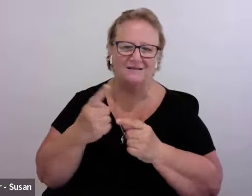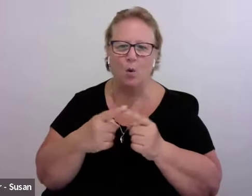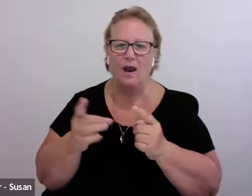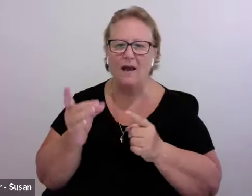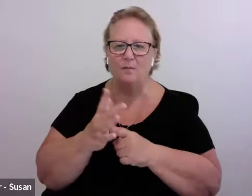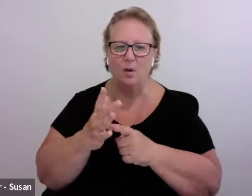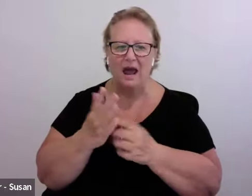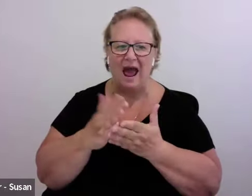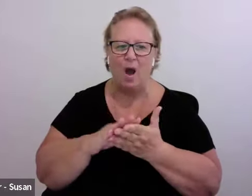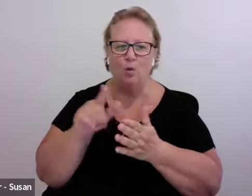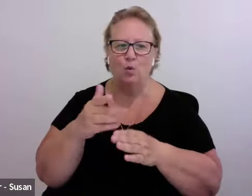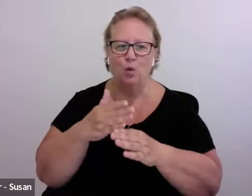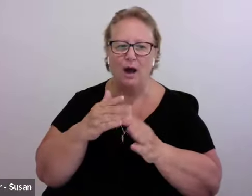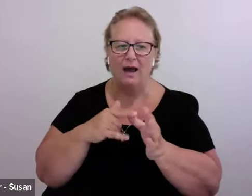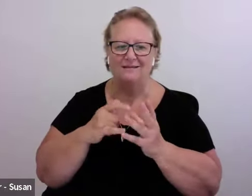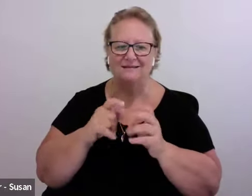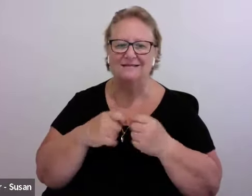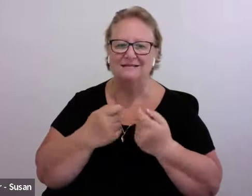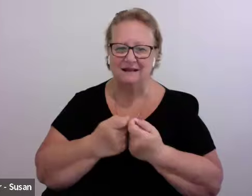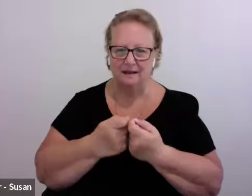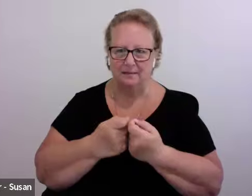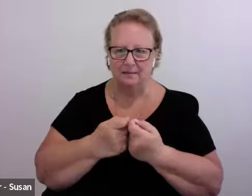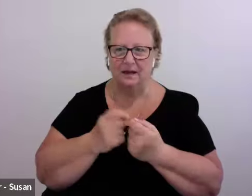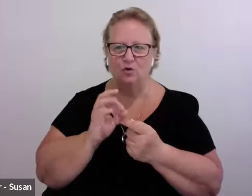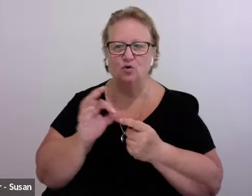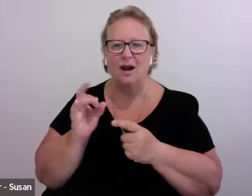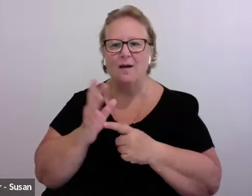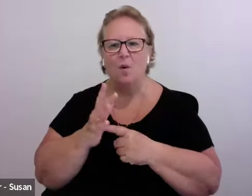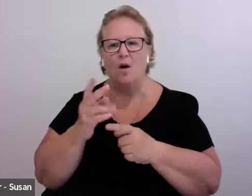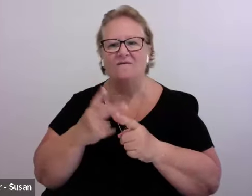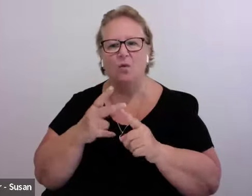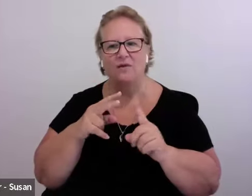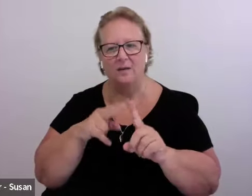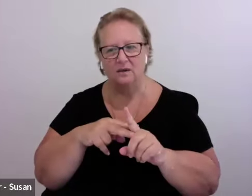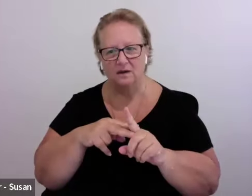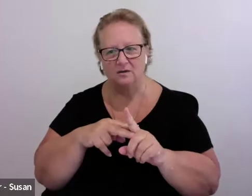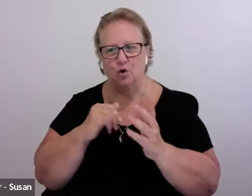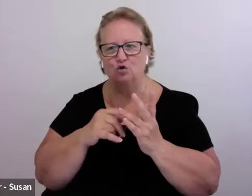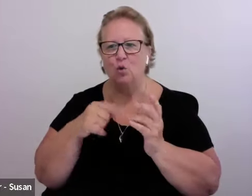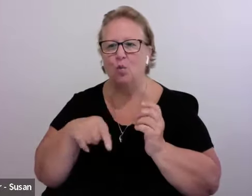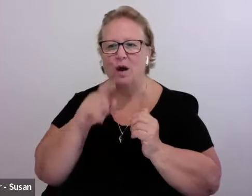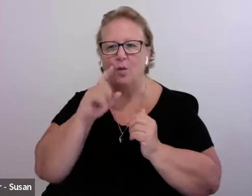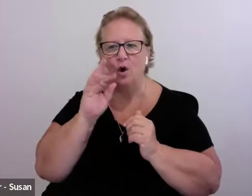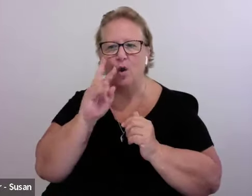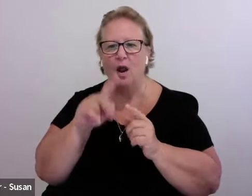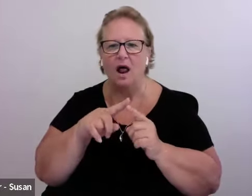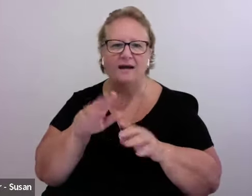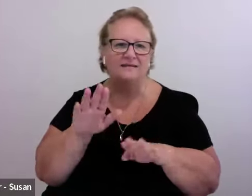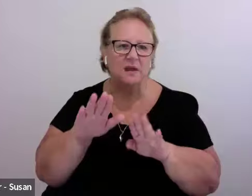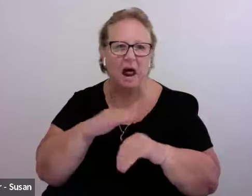relationships of people, like who is related to who, two supports who is only important as to how you work